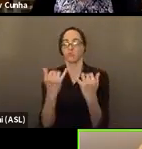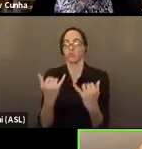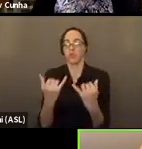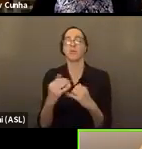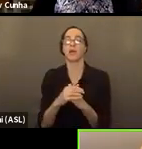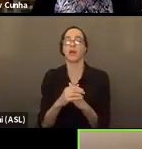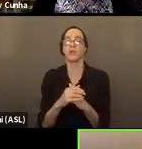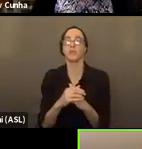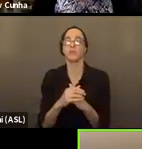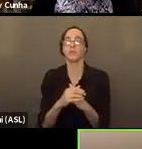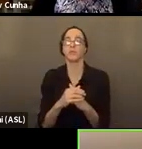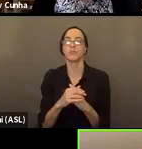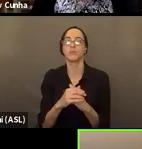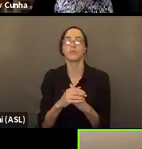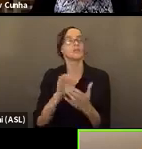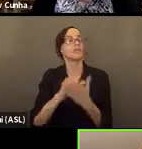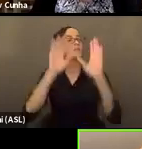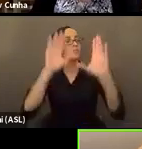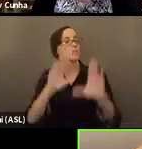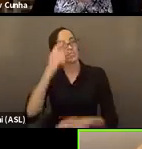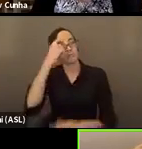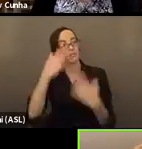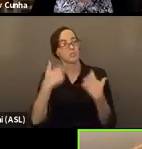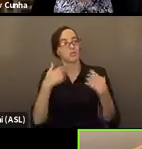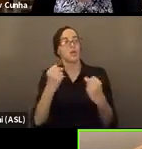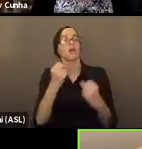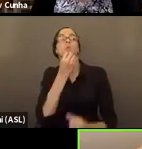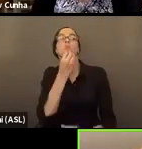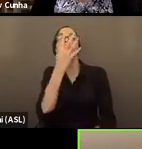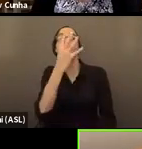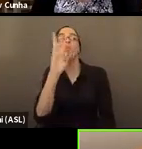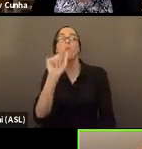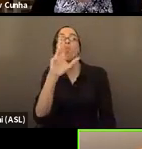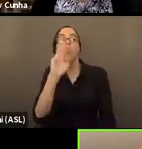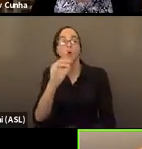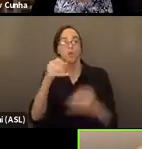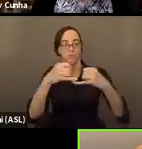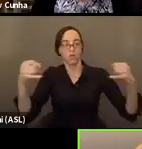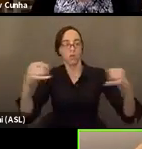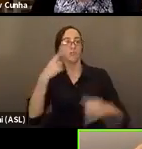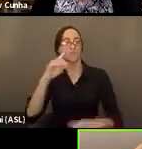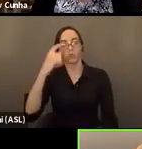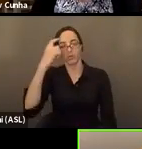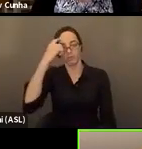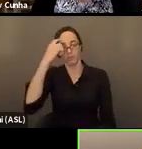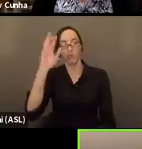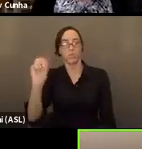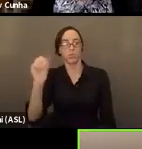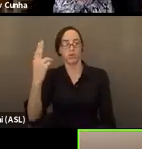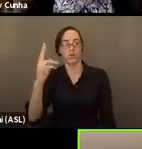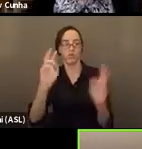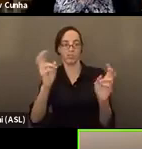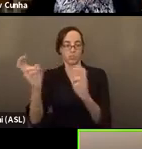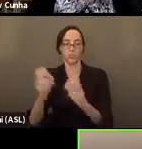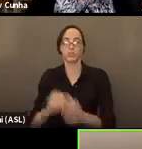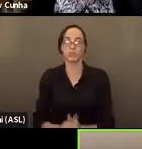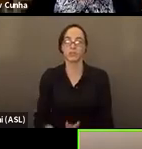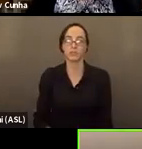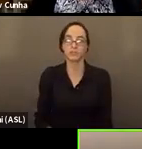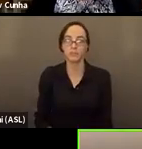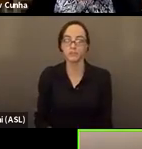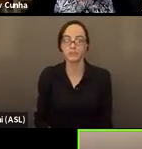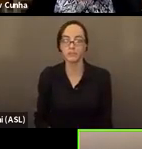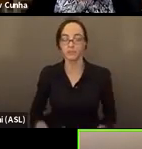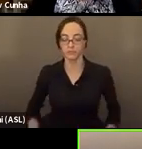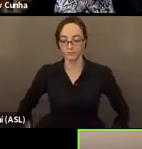warm line for mental health issues um okay a lot of us are worried about transportation and